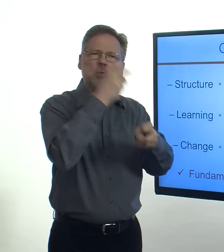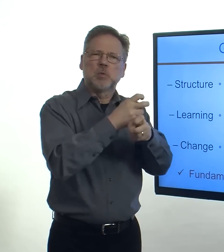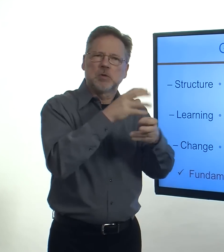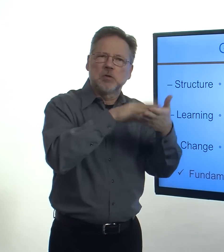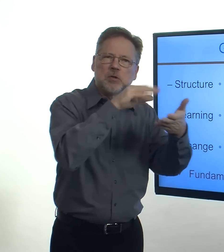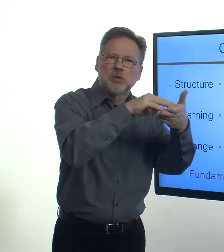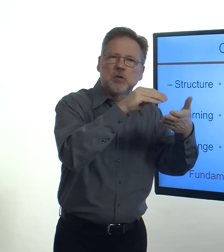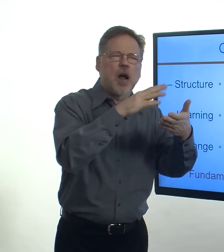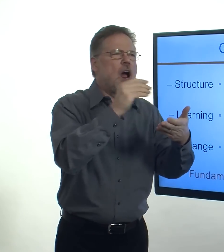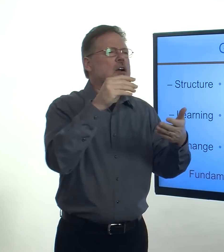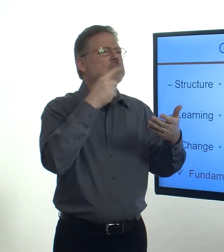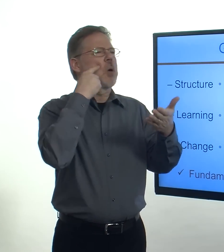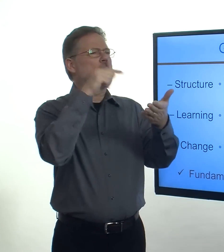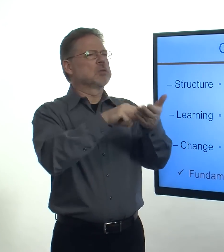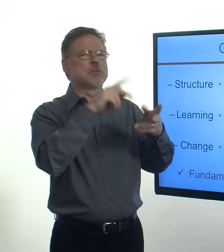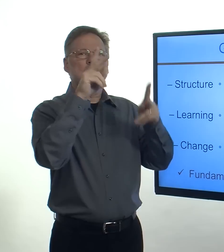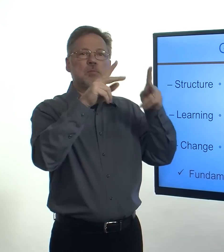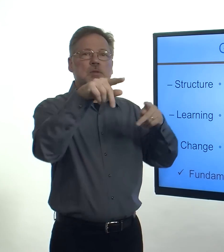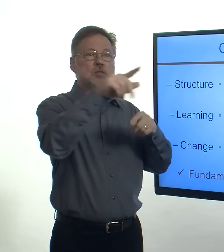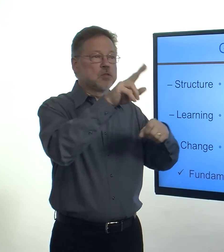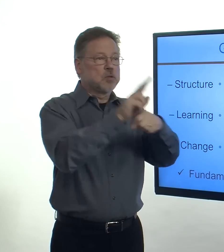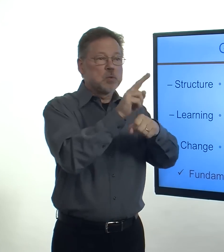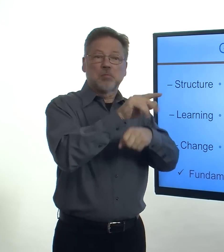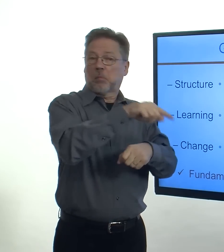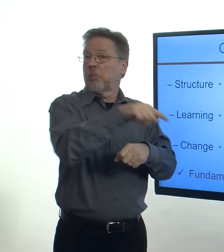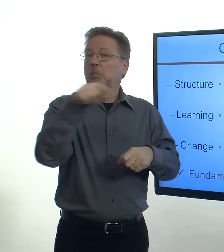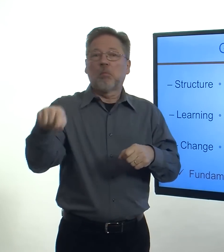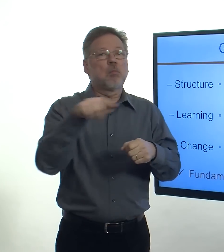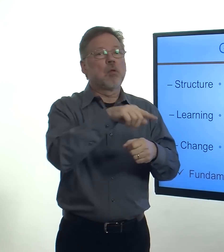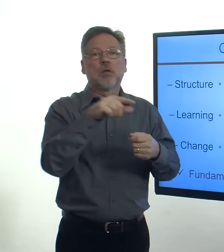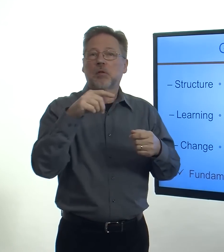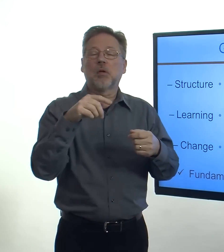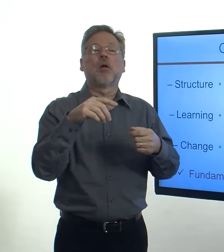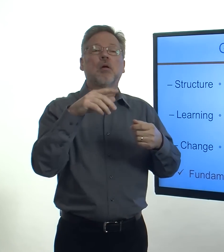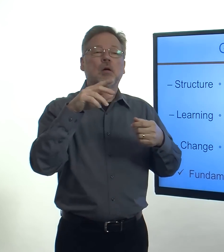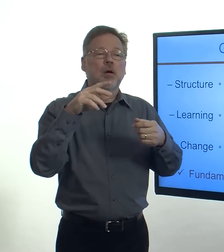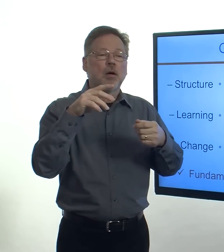words are easier to learn than more complex ones. Moreover, depending on how a word is